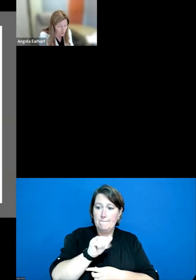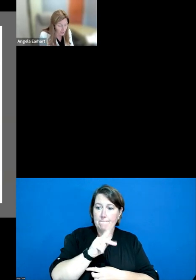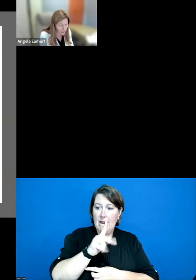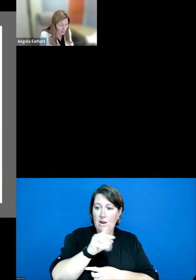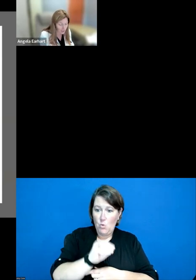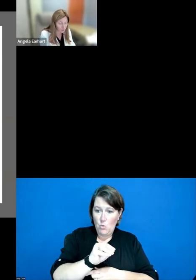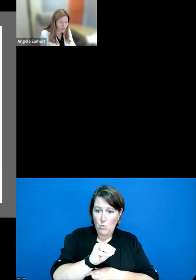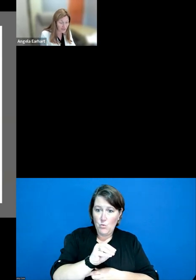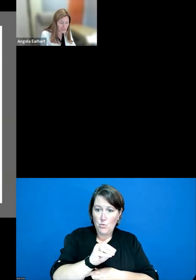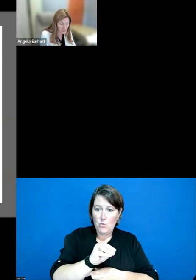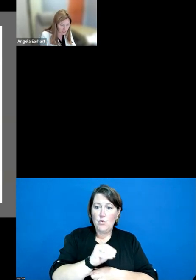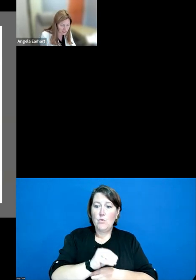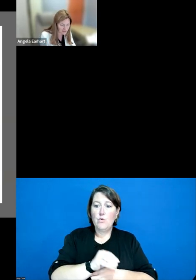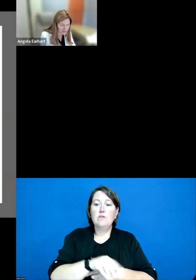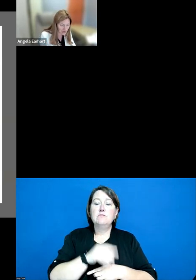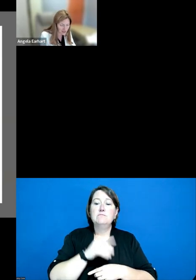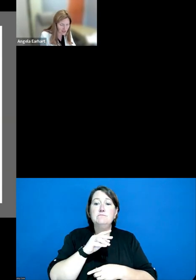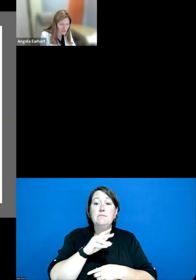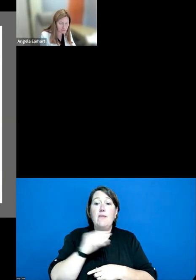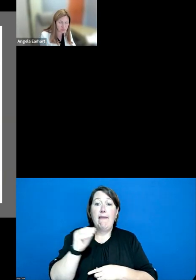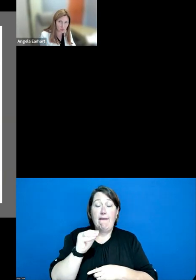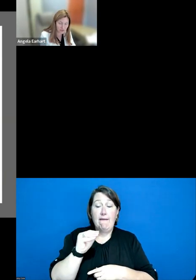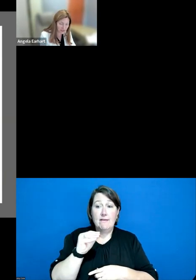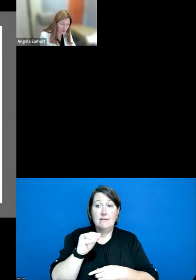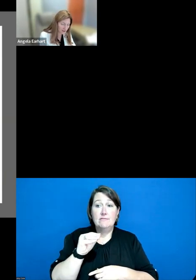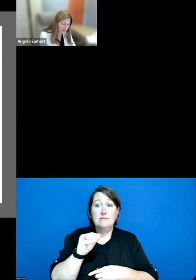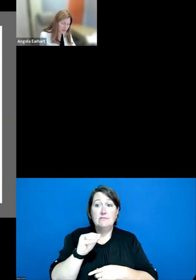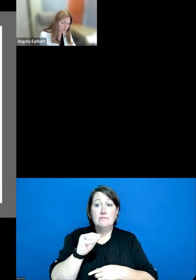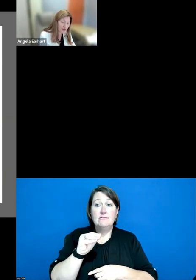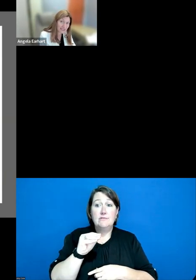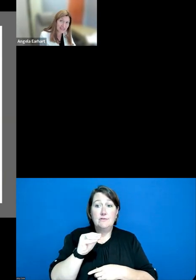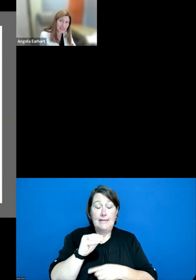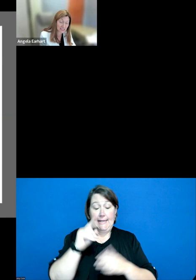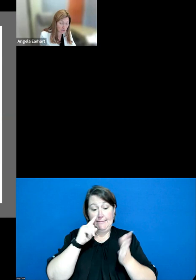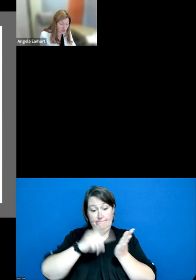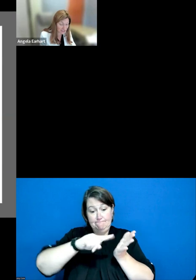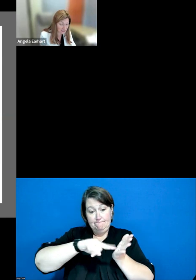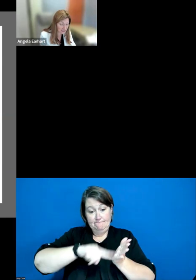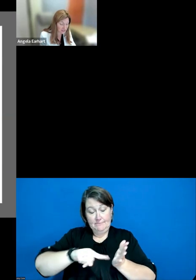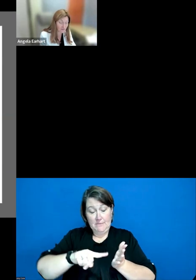And what they did is they explored the pregnancy experiences of